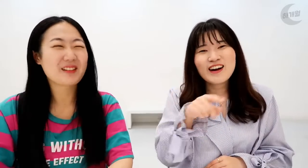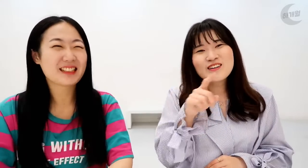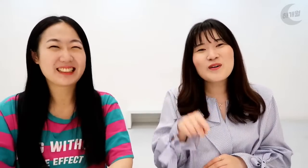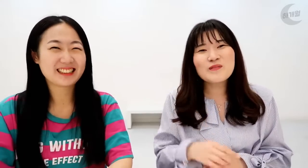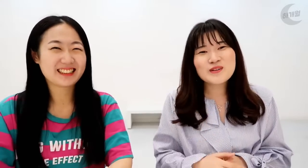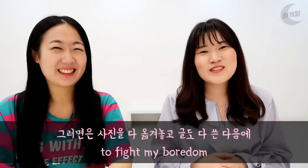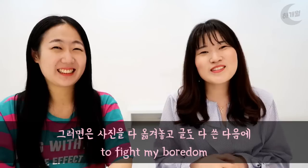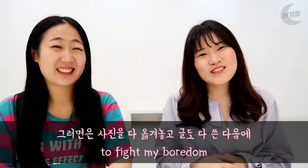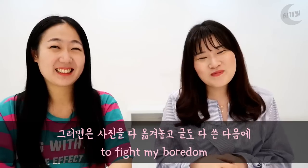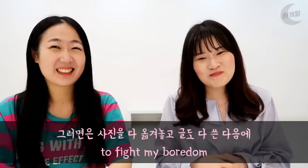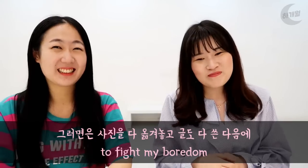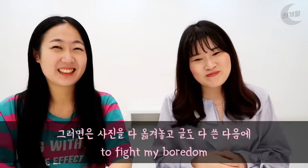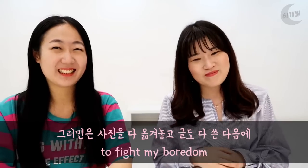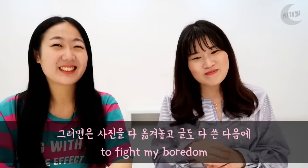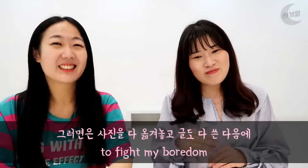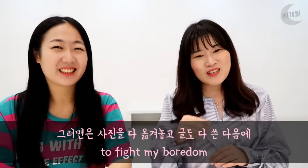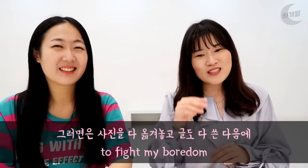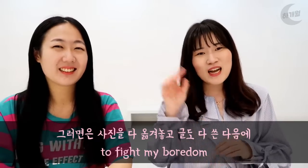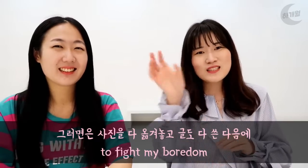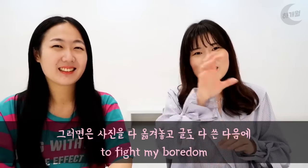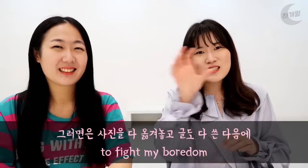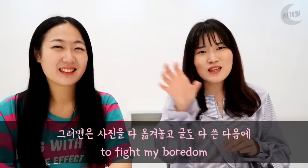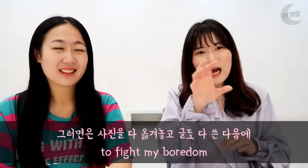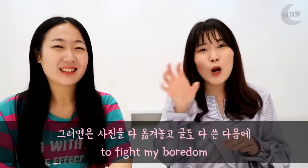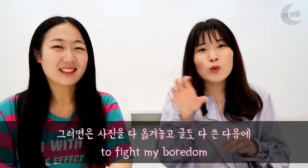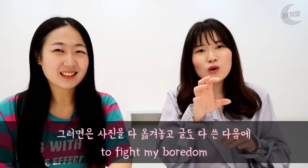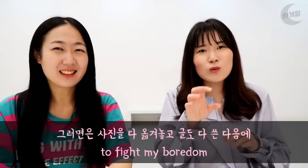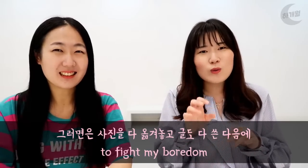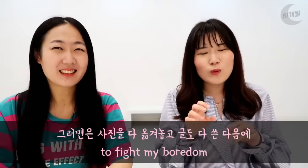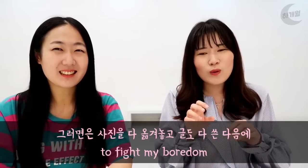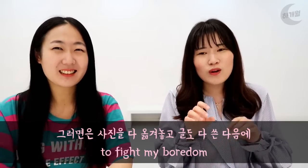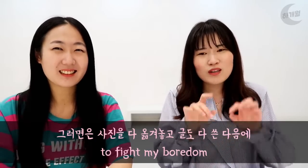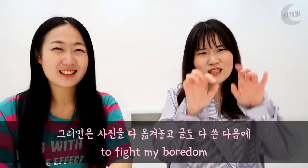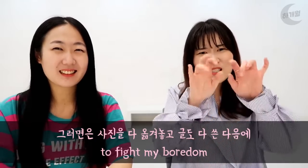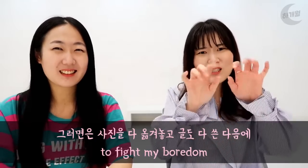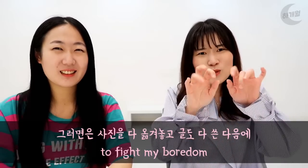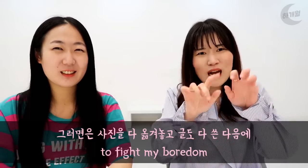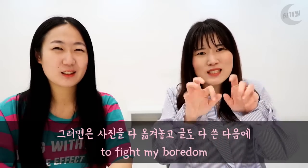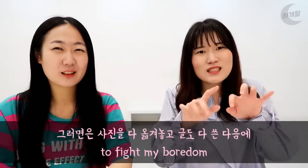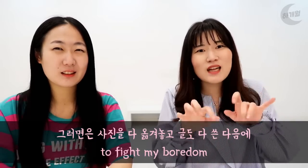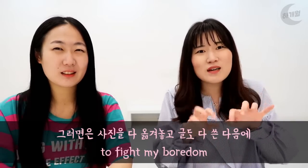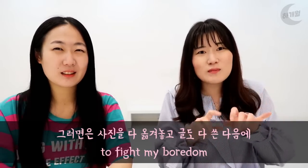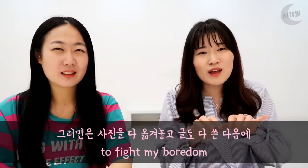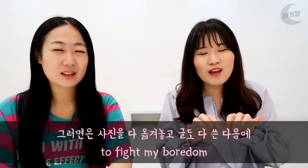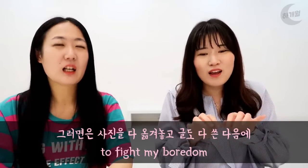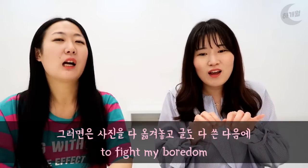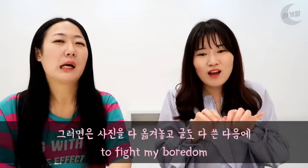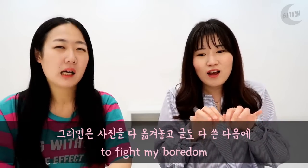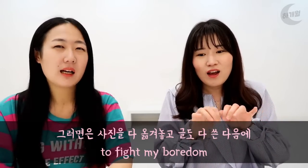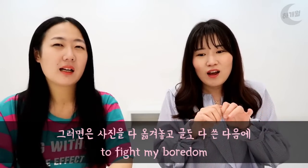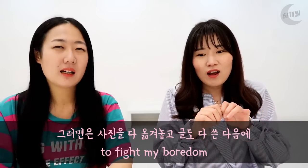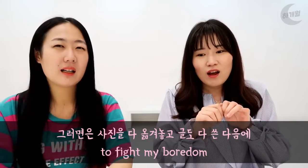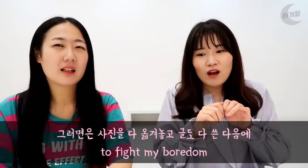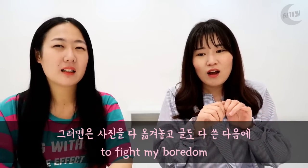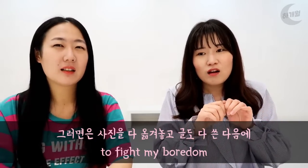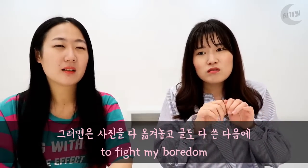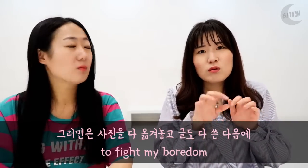to fight my boredom